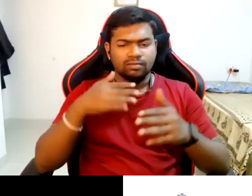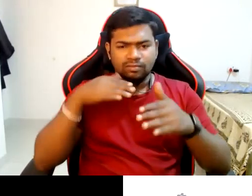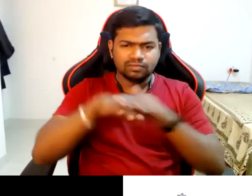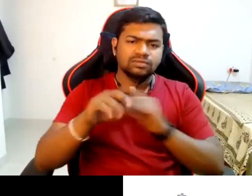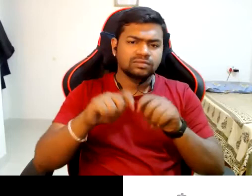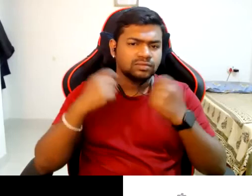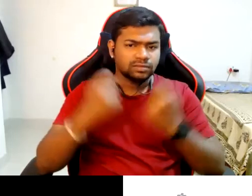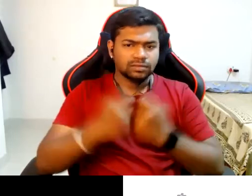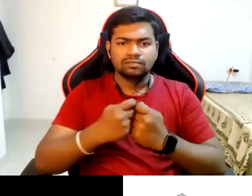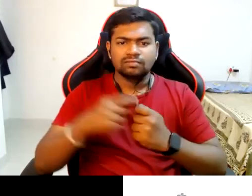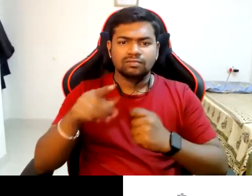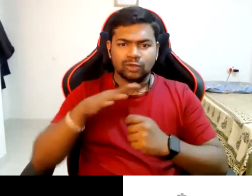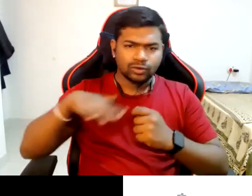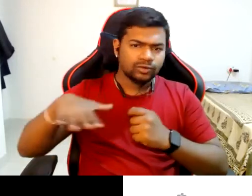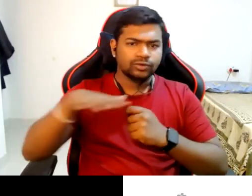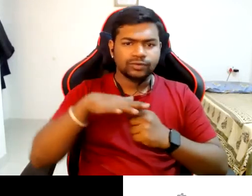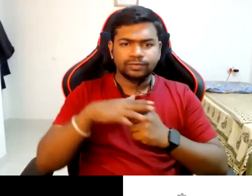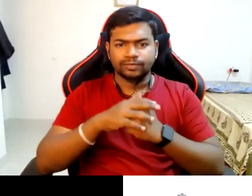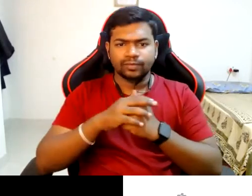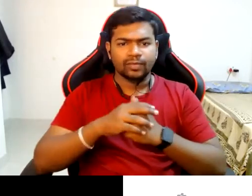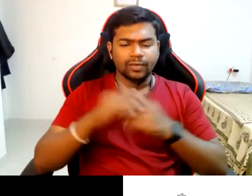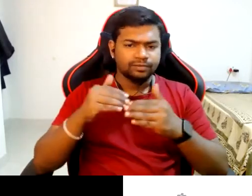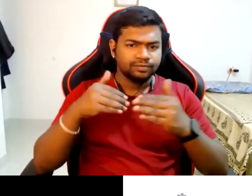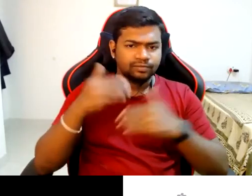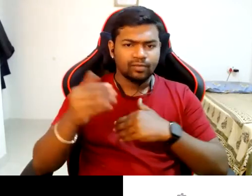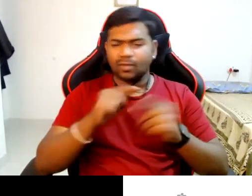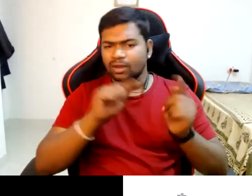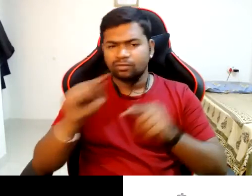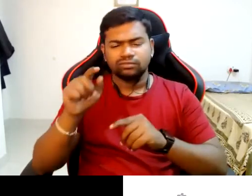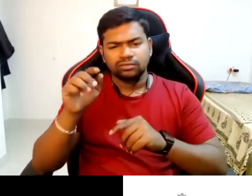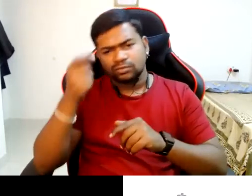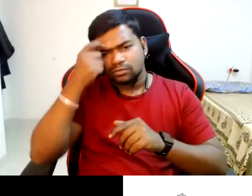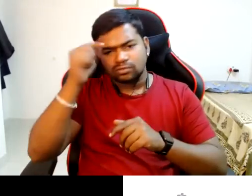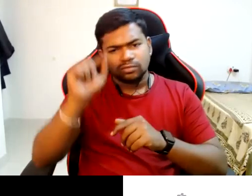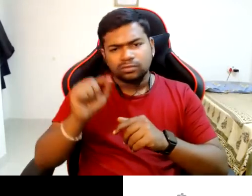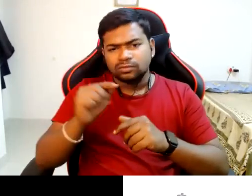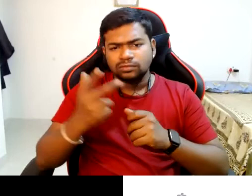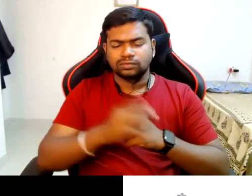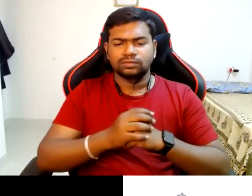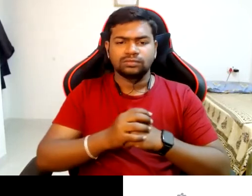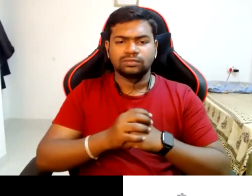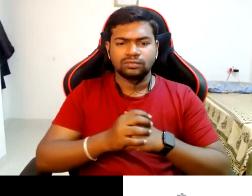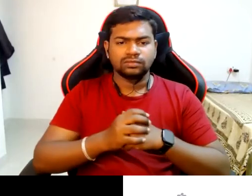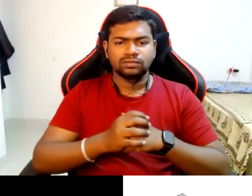they use the platform and then they come to me for issues and in my day to dayjobs, 30%